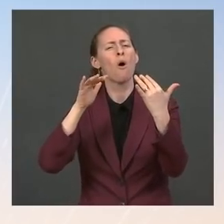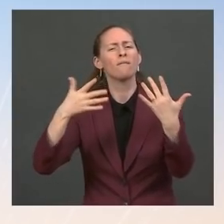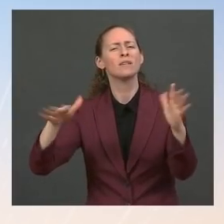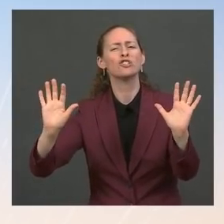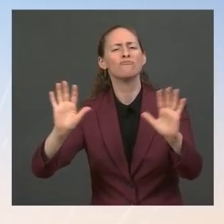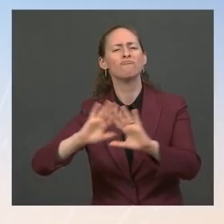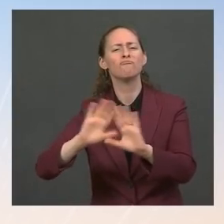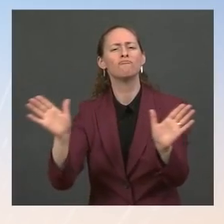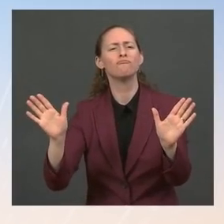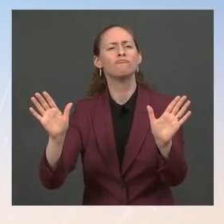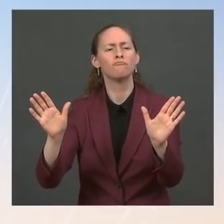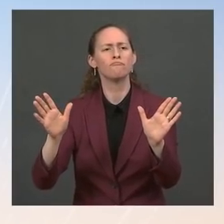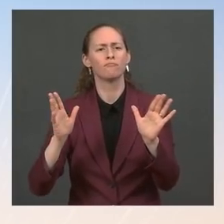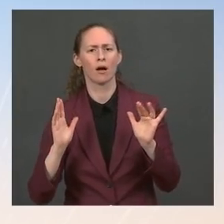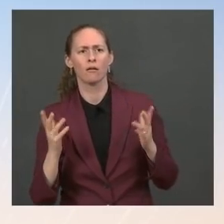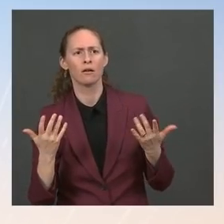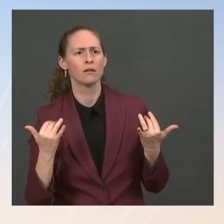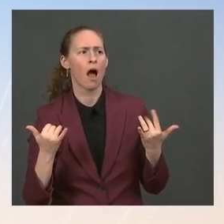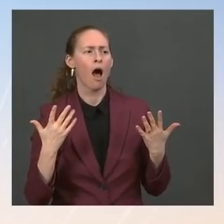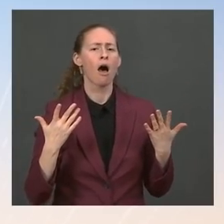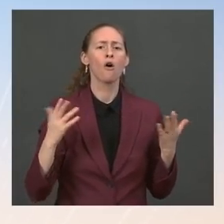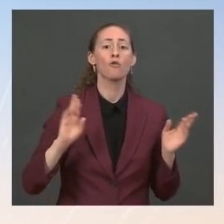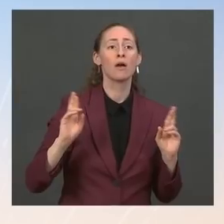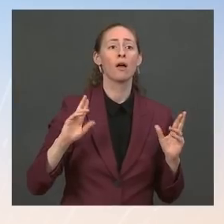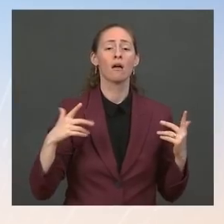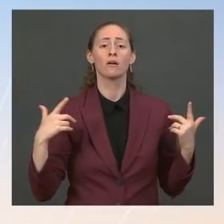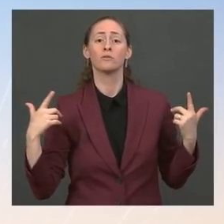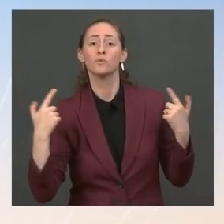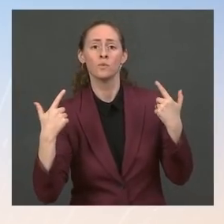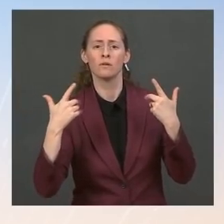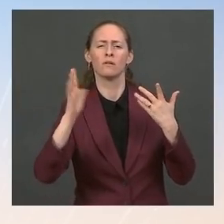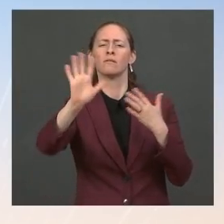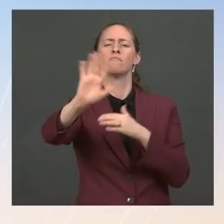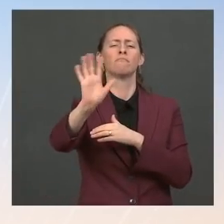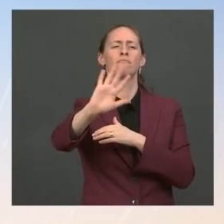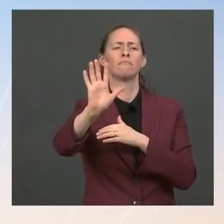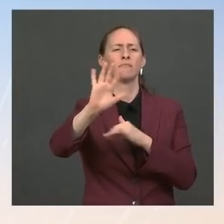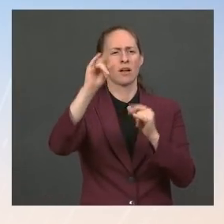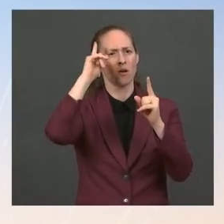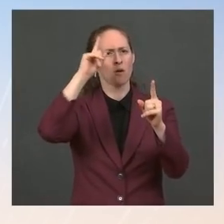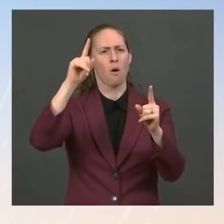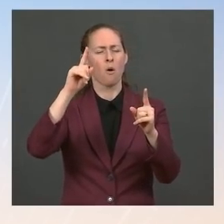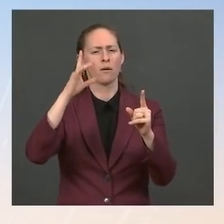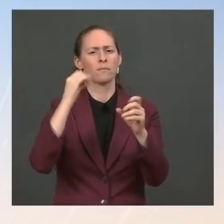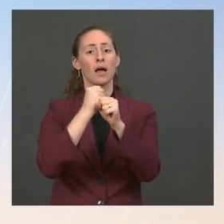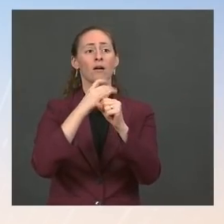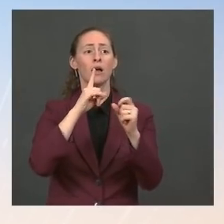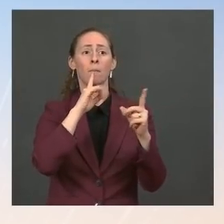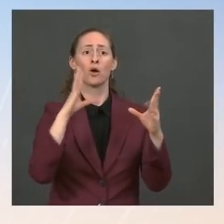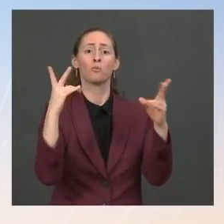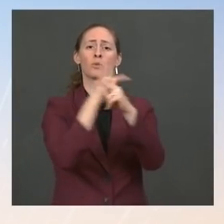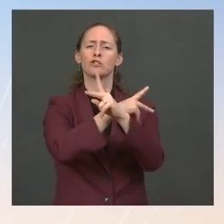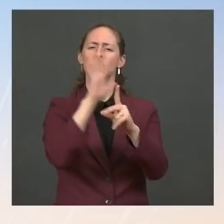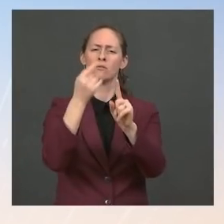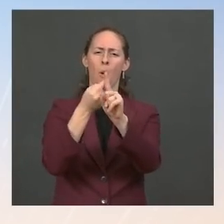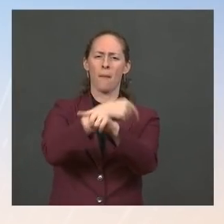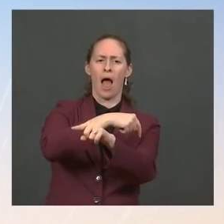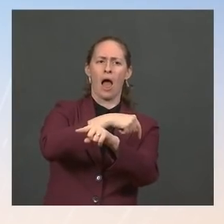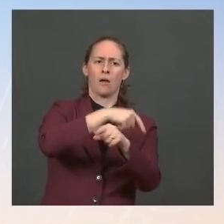are about shared concern about the reports of this buildup and rhetoric. Go ahead. Andrea. The Press: Hey. So, welcome back.